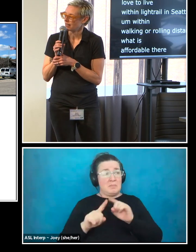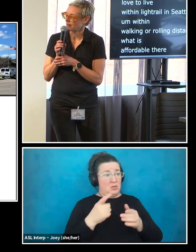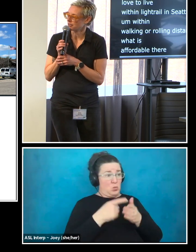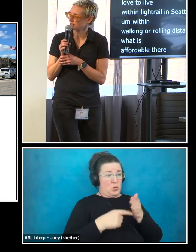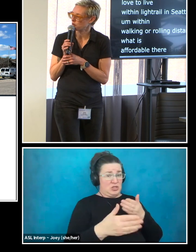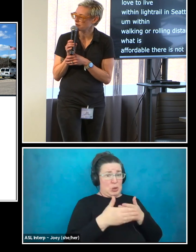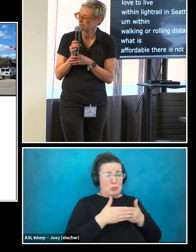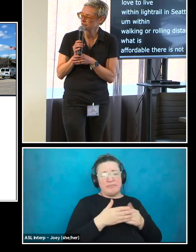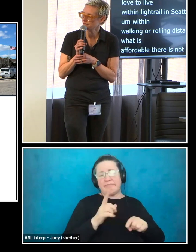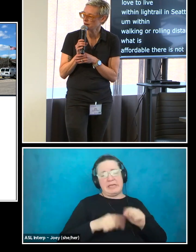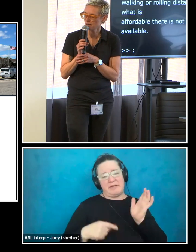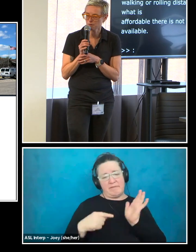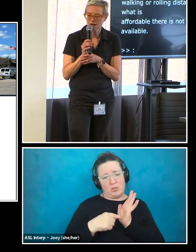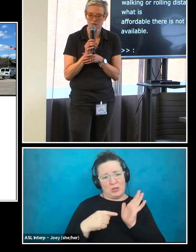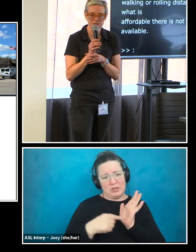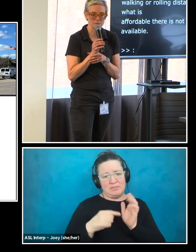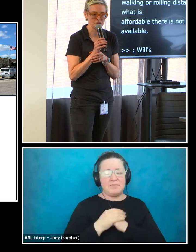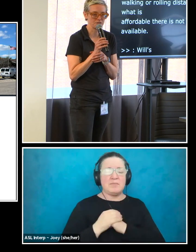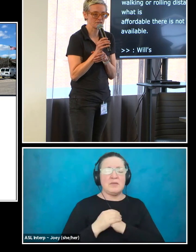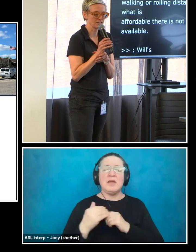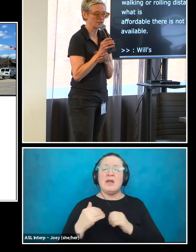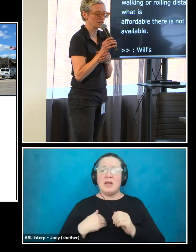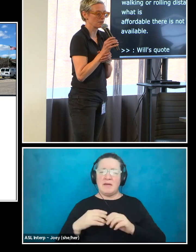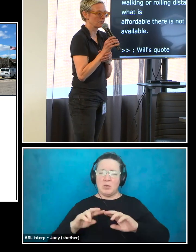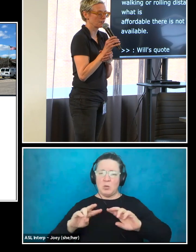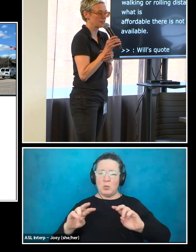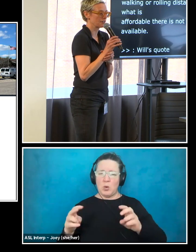Uh there's a quote here from Vaughn Brown who's someone who used to live in the greater